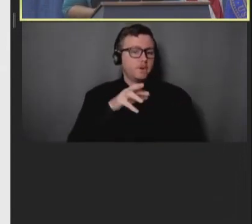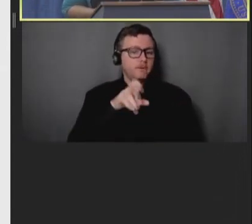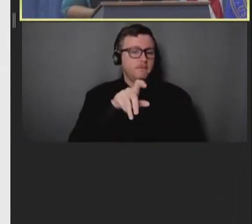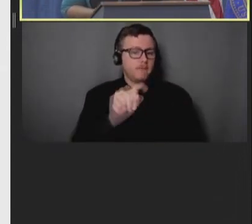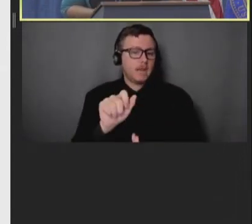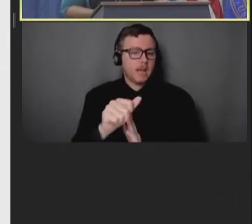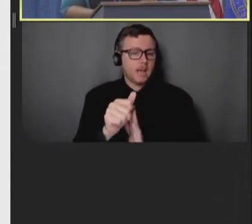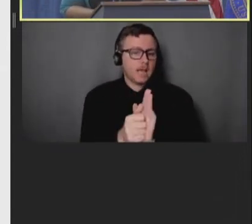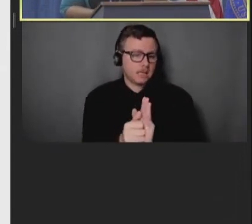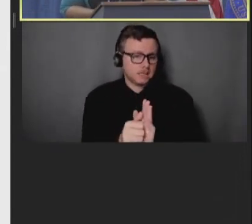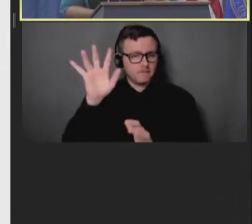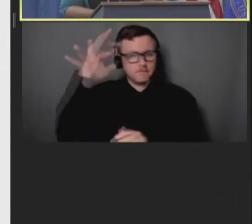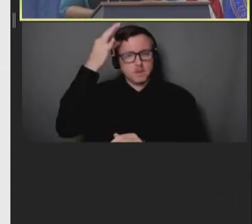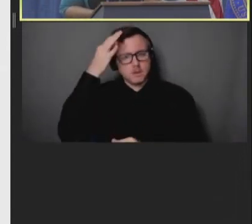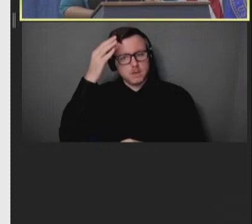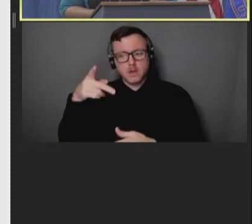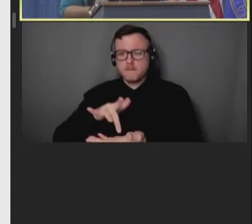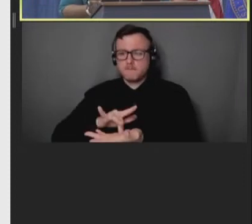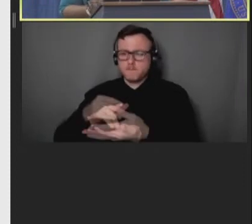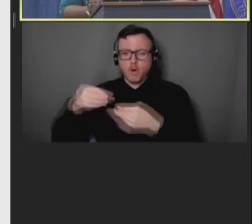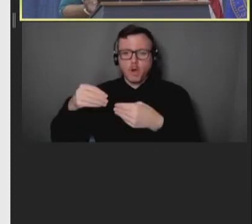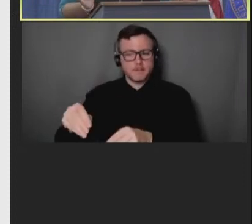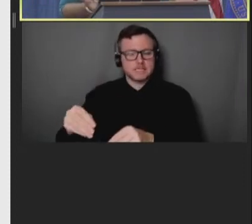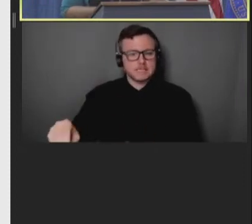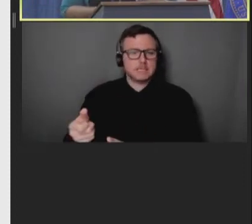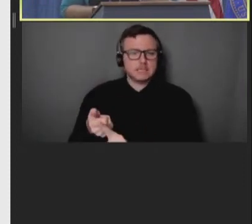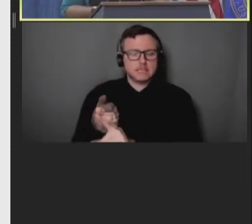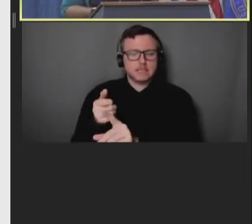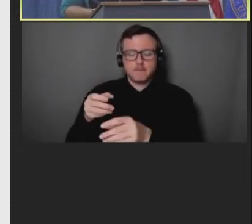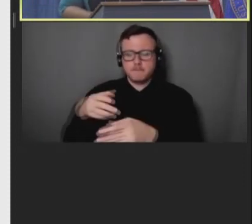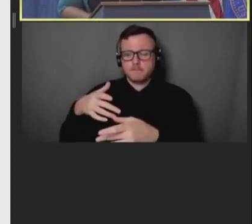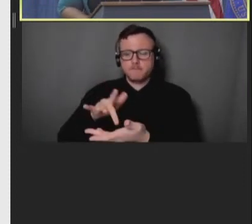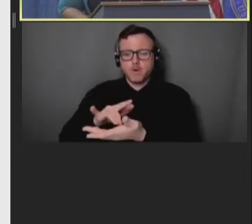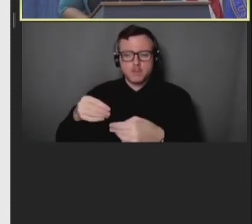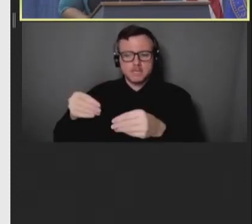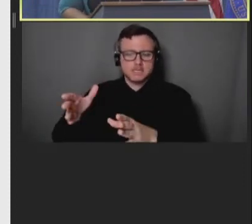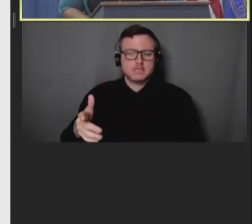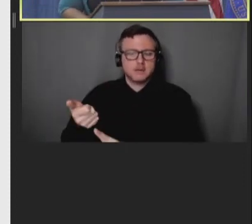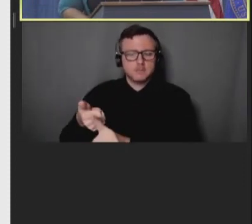pharmacists were brought in to help with some of those issues, as well.